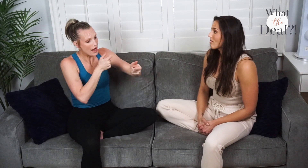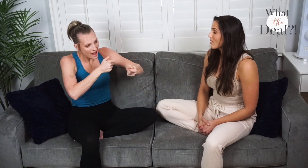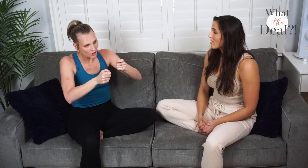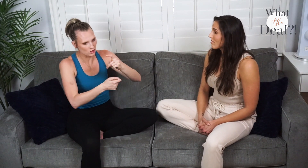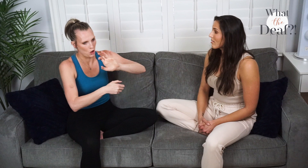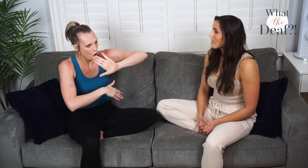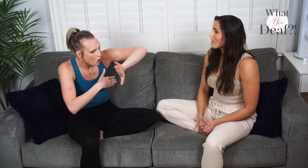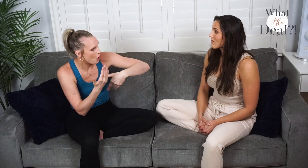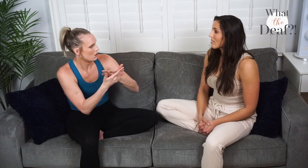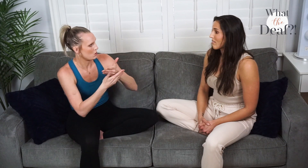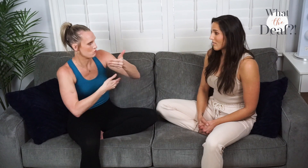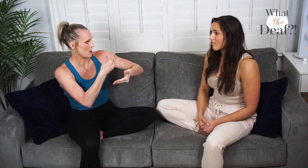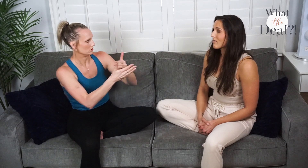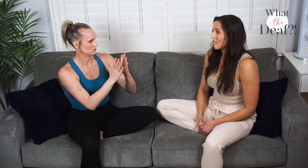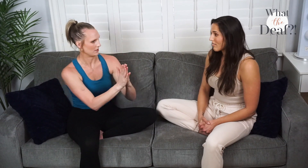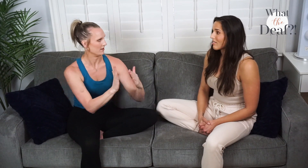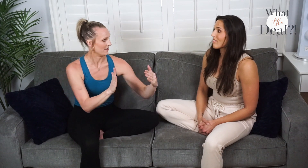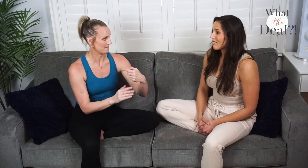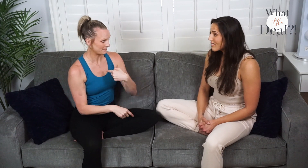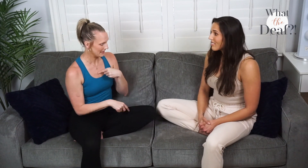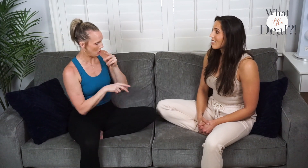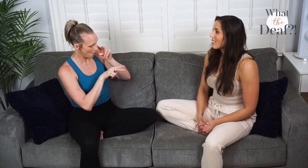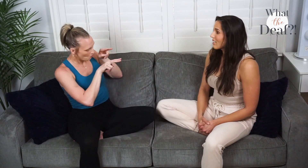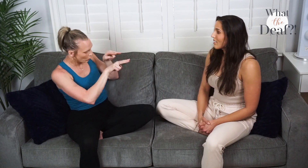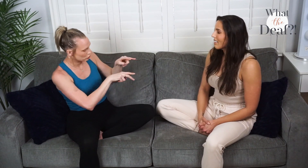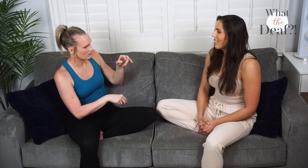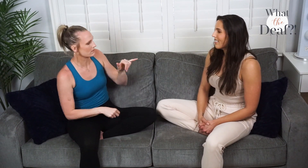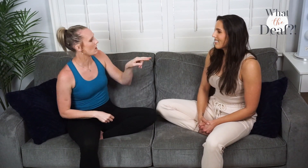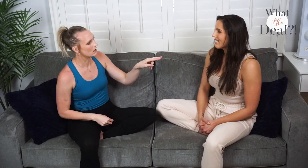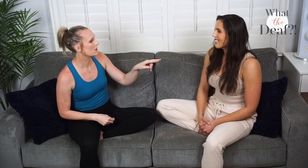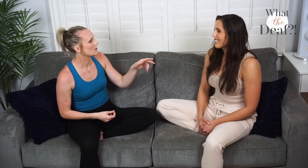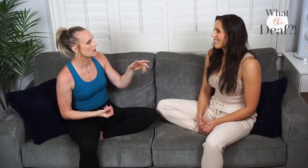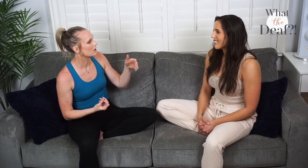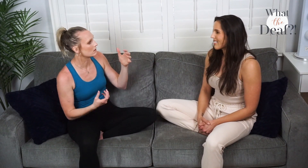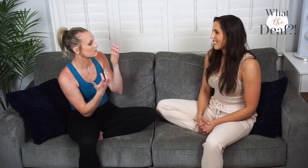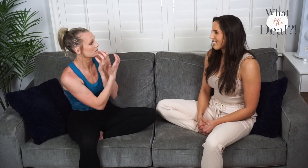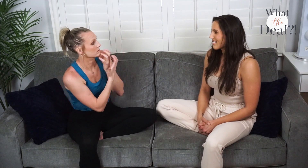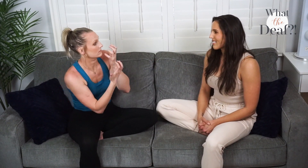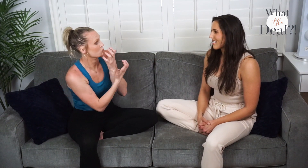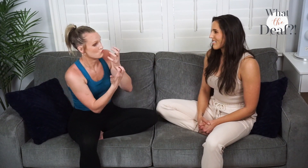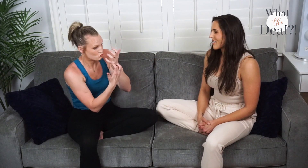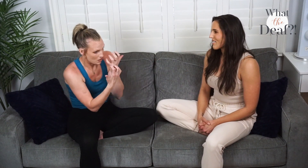and how you handled the whole process. I watched you go through that and it was truly incredible.